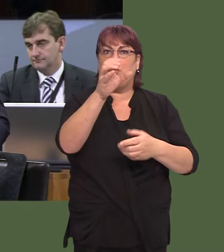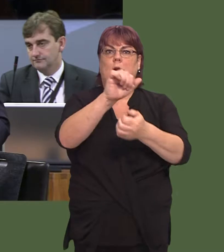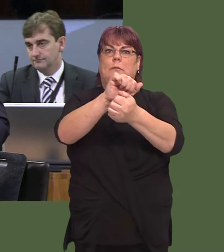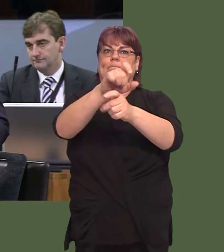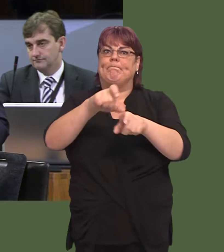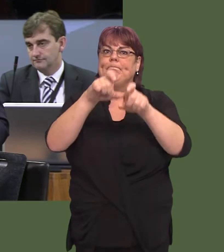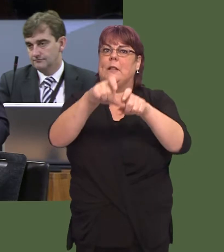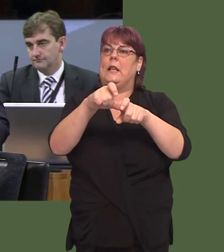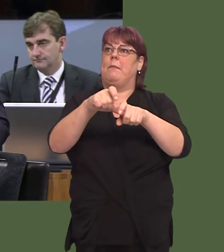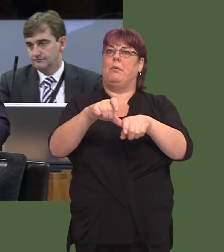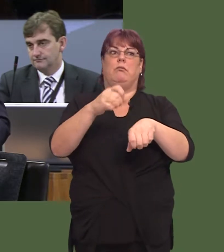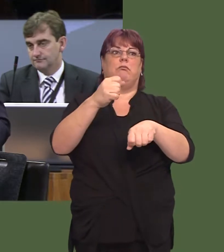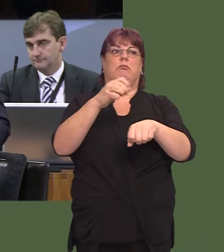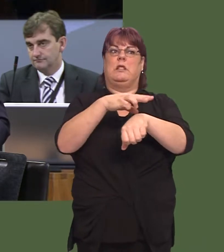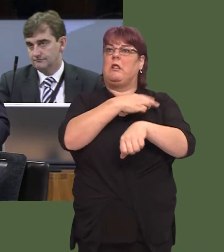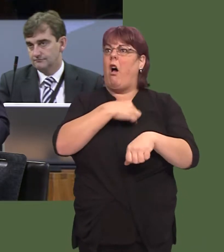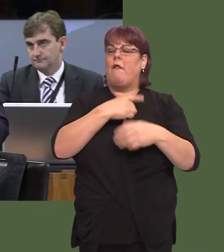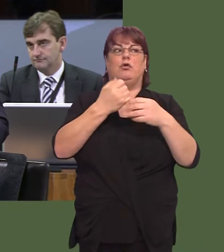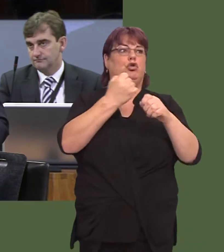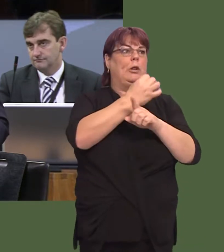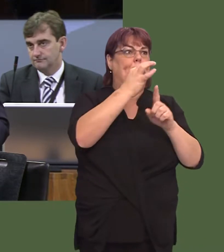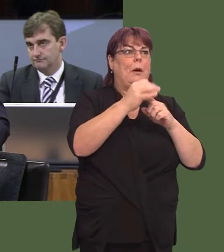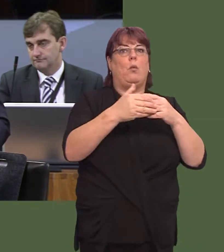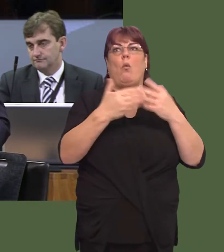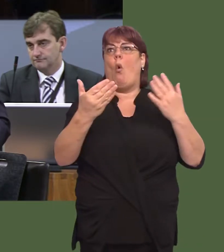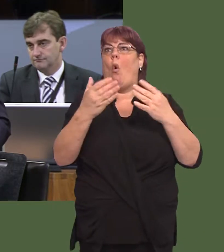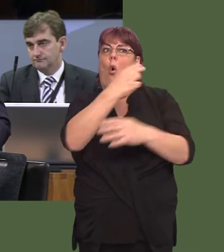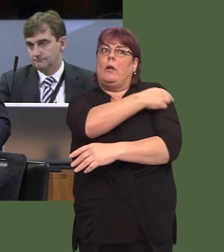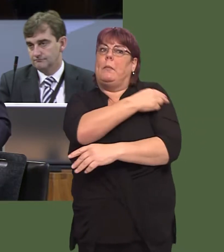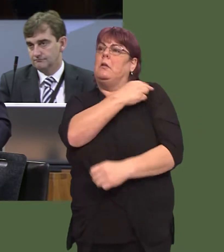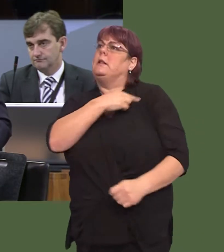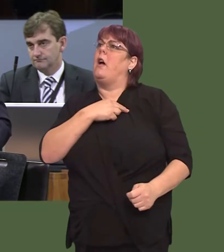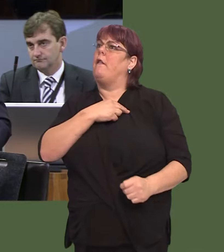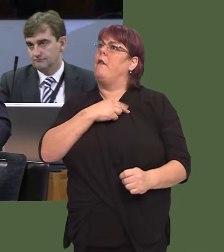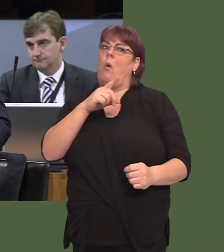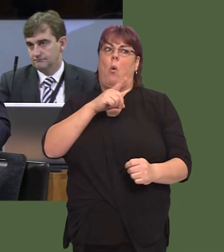level or within the hospitals, how, after nearly three years under your direct supervision